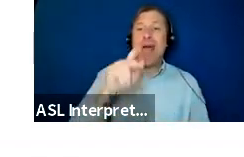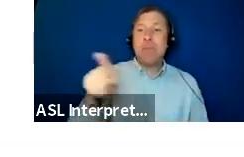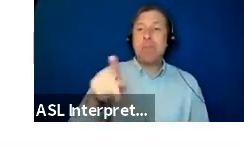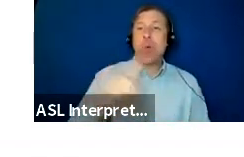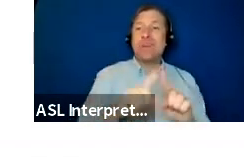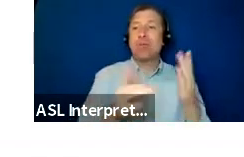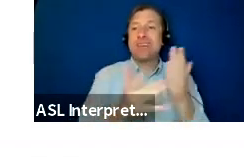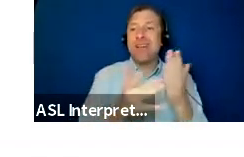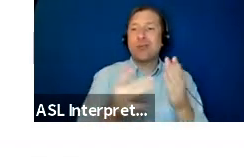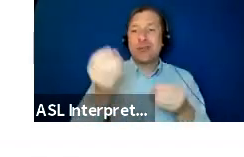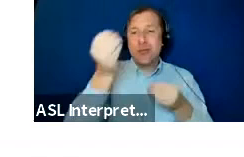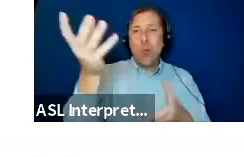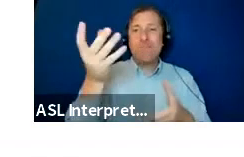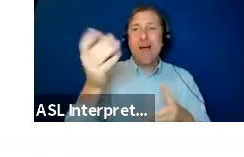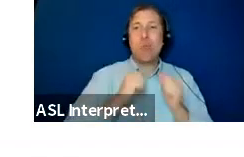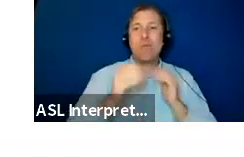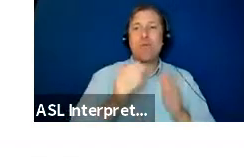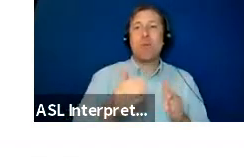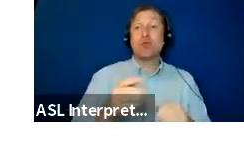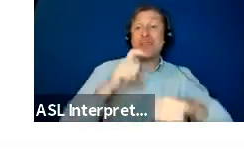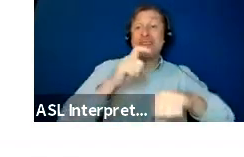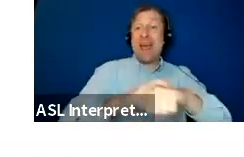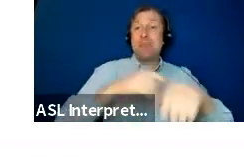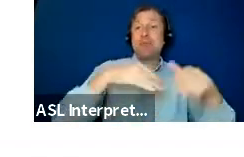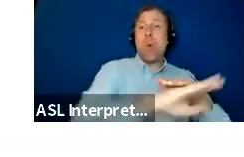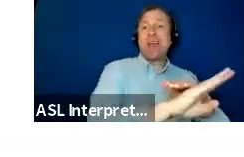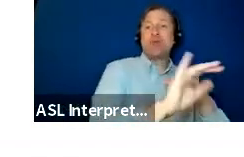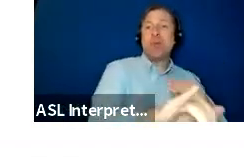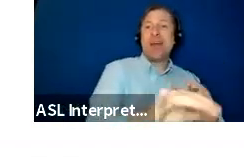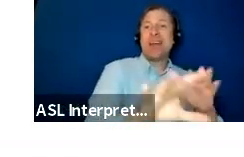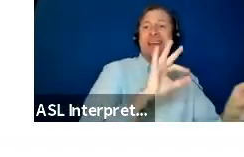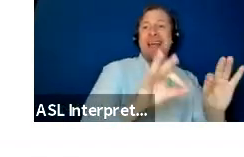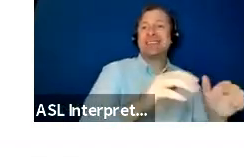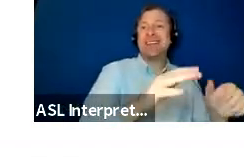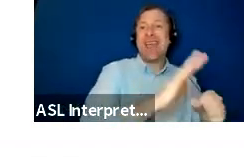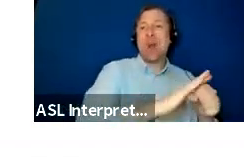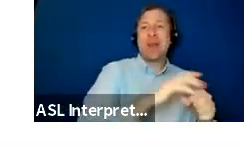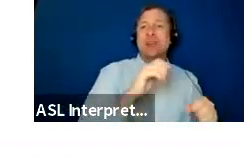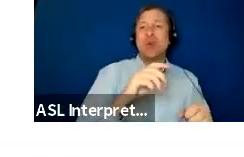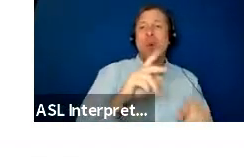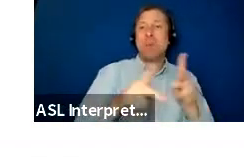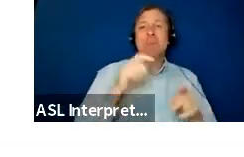to notify performers when it's time to come into a casting area so that there's not a need to have people gathered in waiting rooms